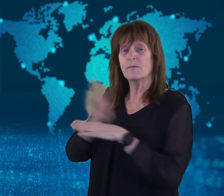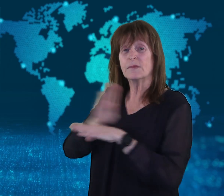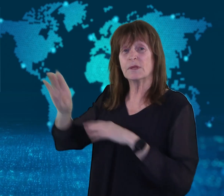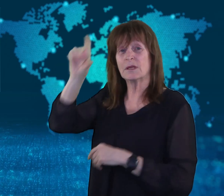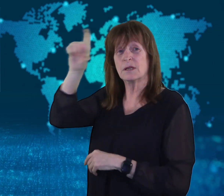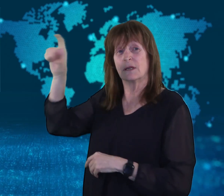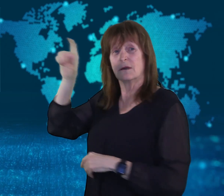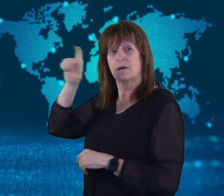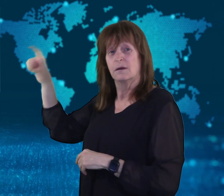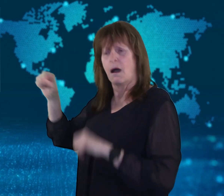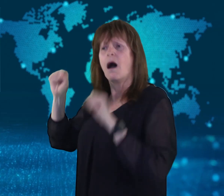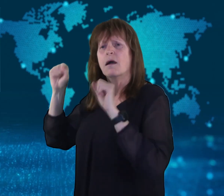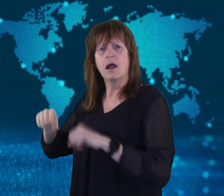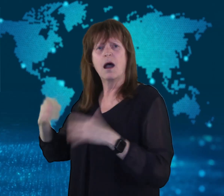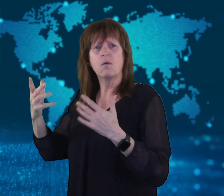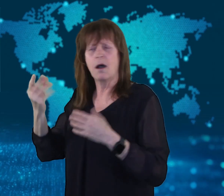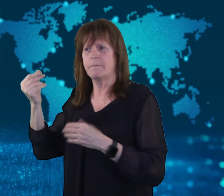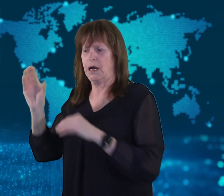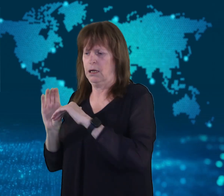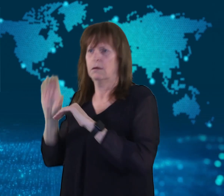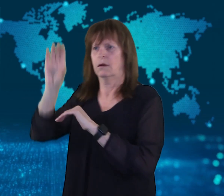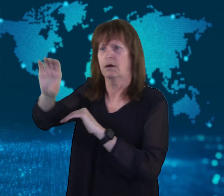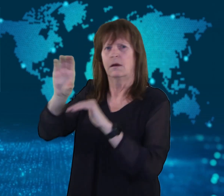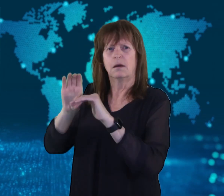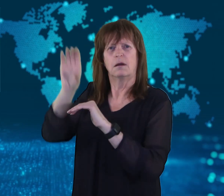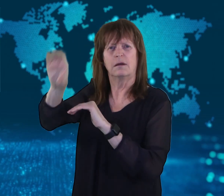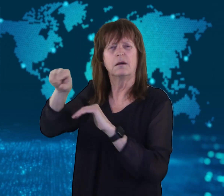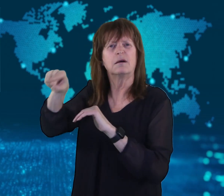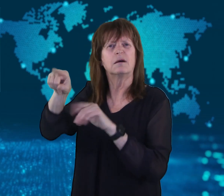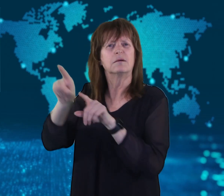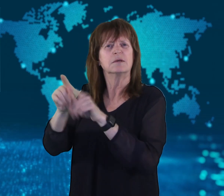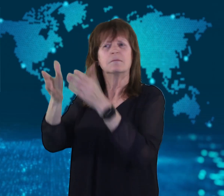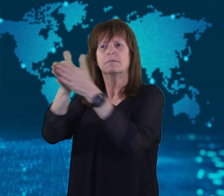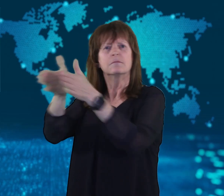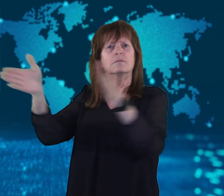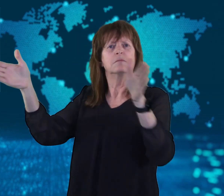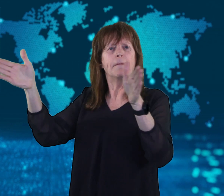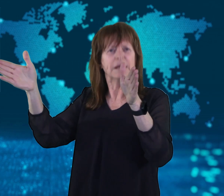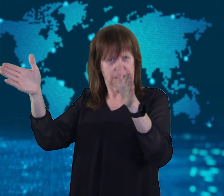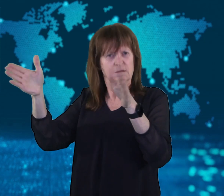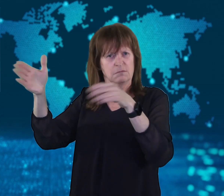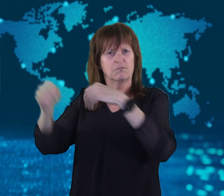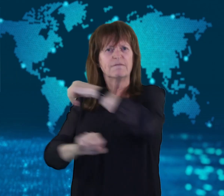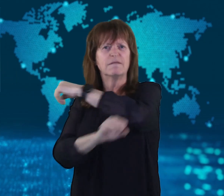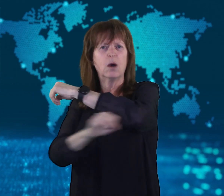In response, Japan said that its firms will be allowed to contribute to